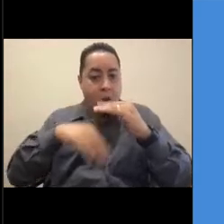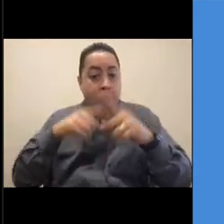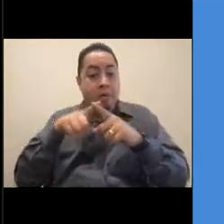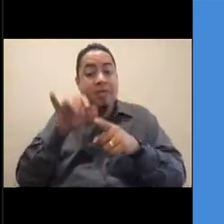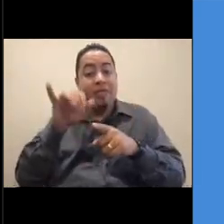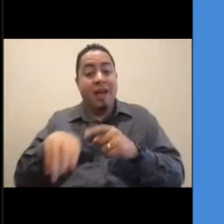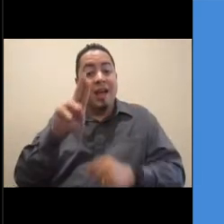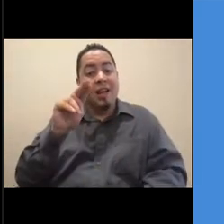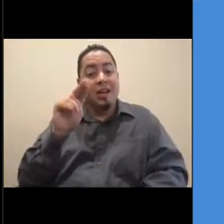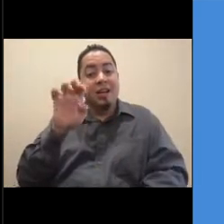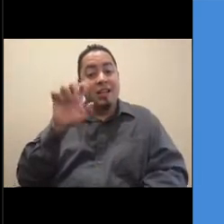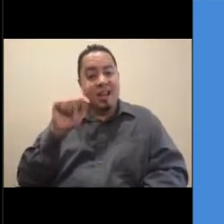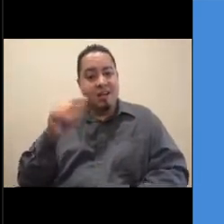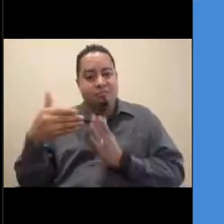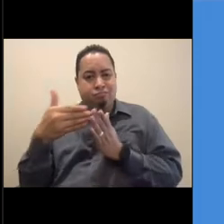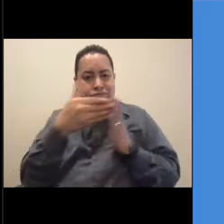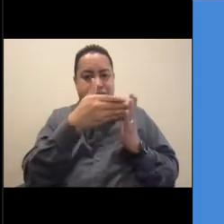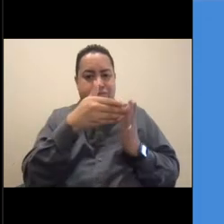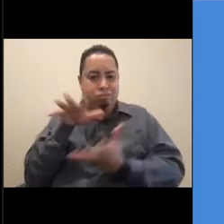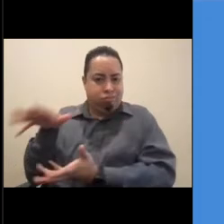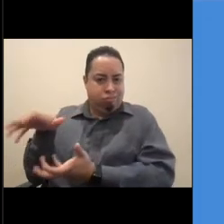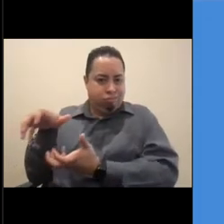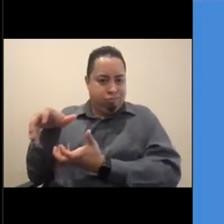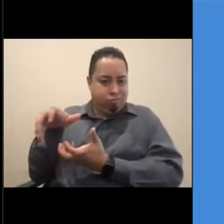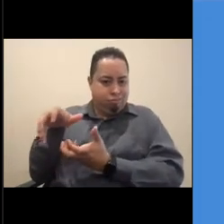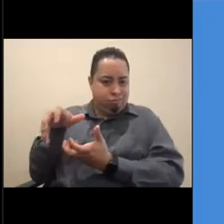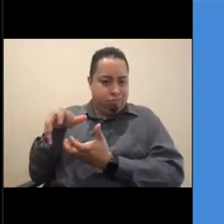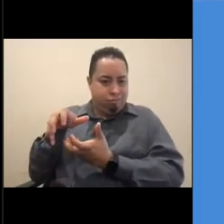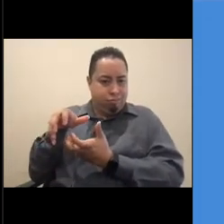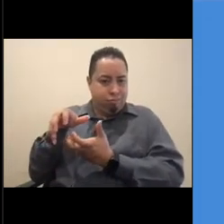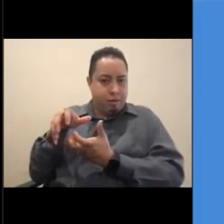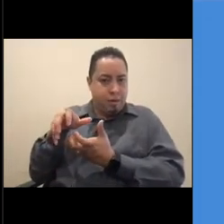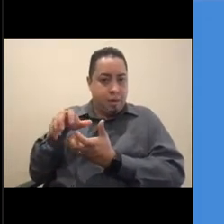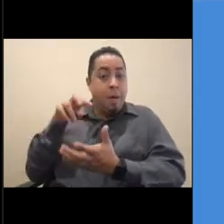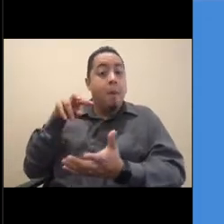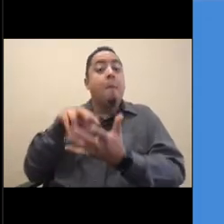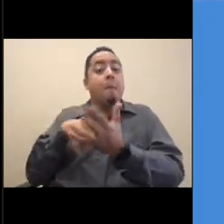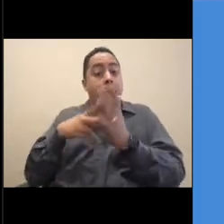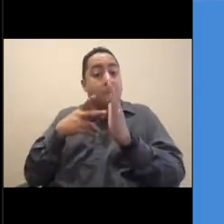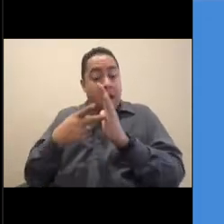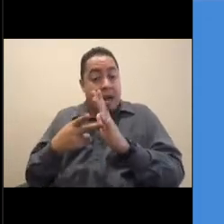and then it, you can see it's kind of a funnel shape, so the fish kind of swim into it and they get pulled up on deck,